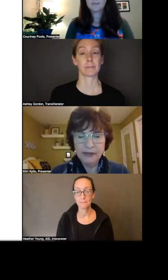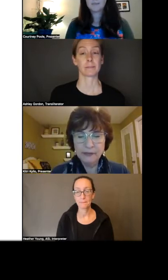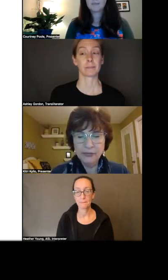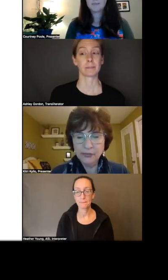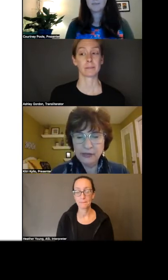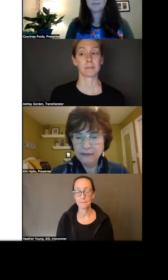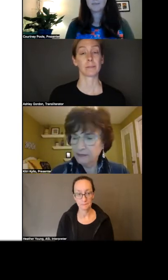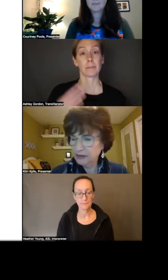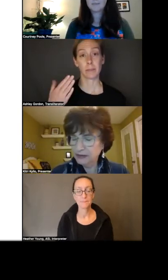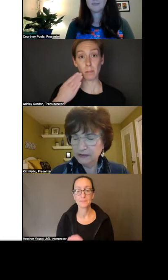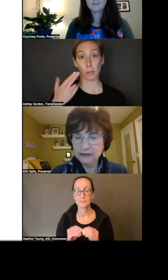And number three is.